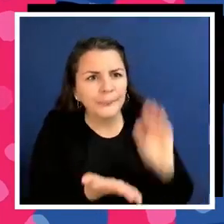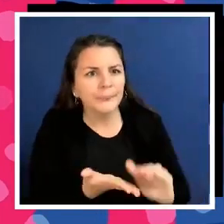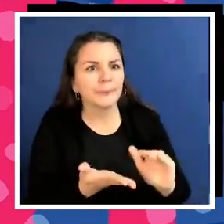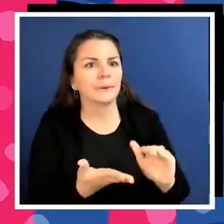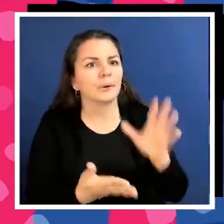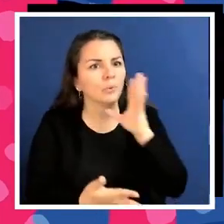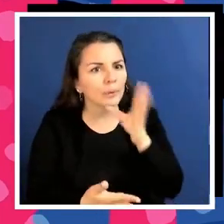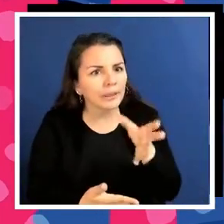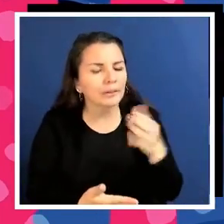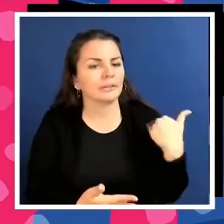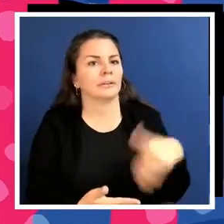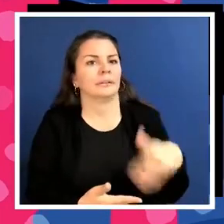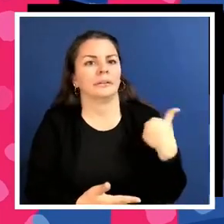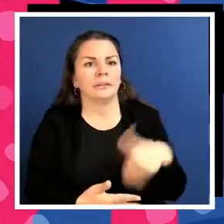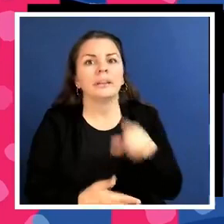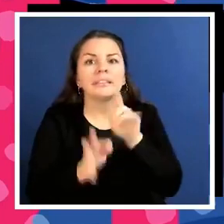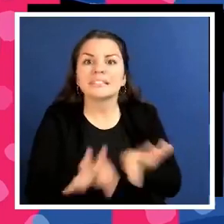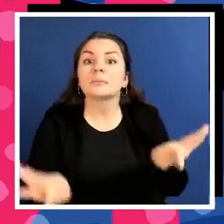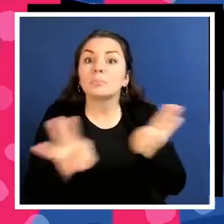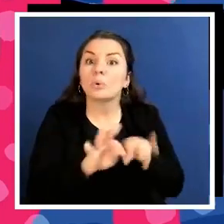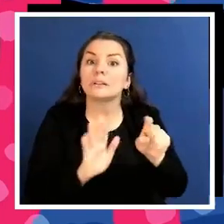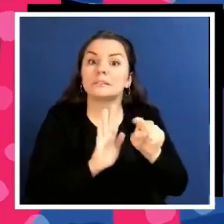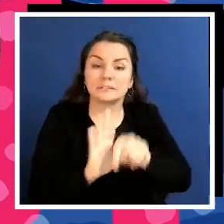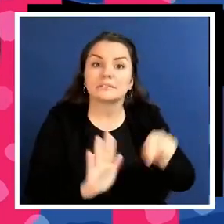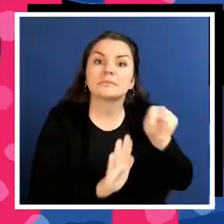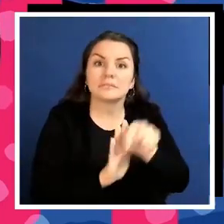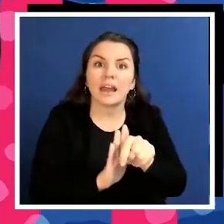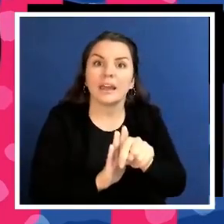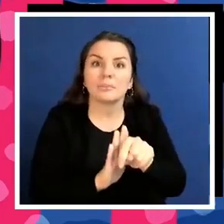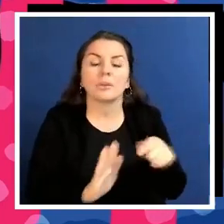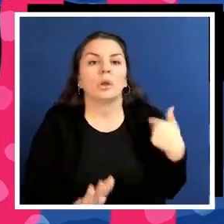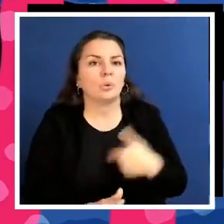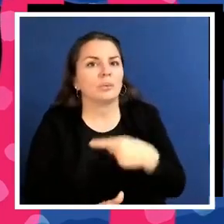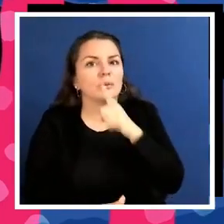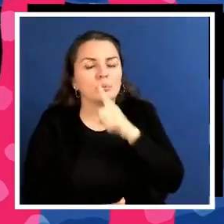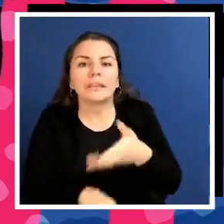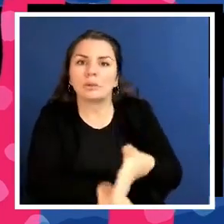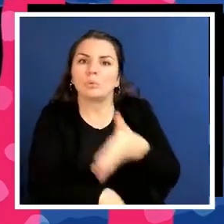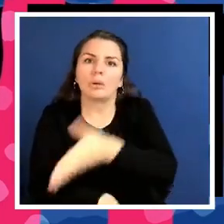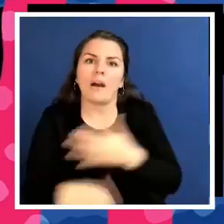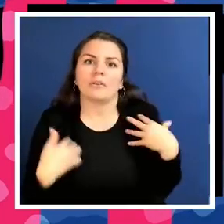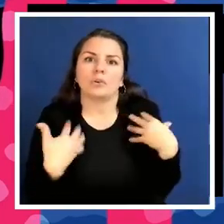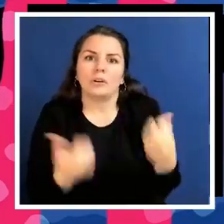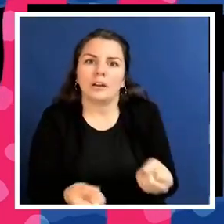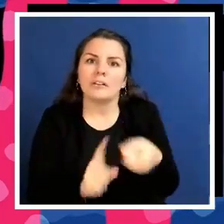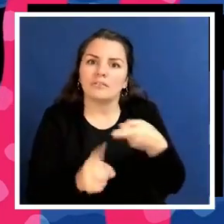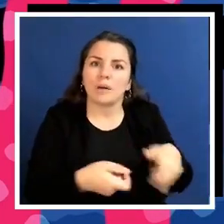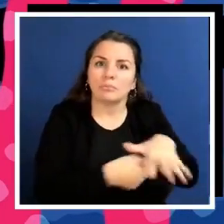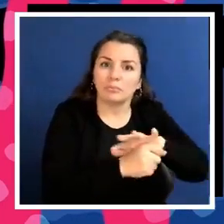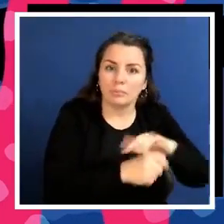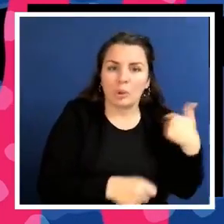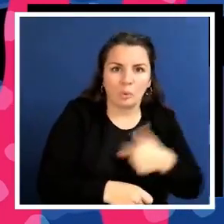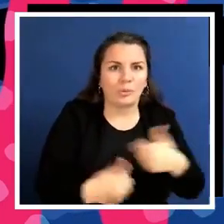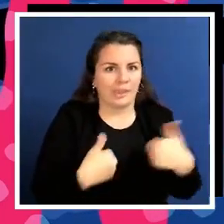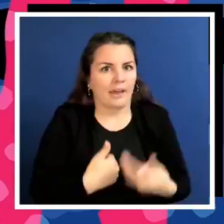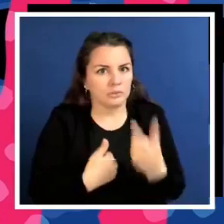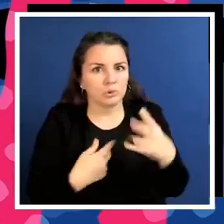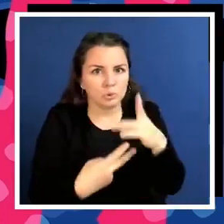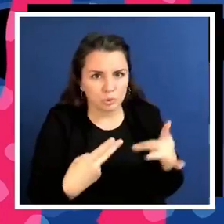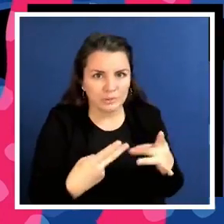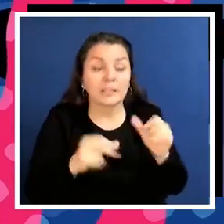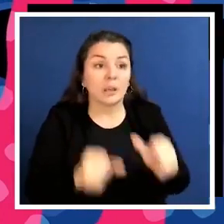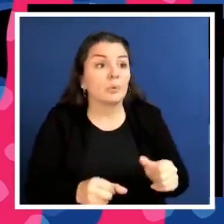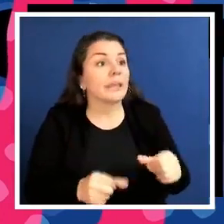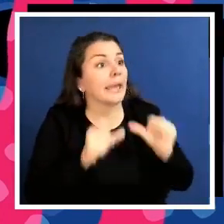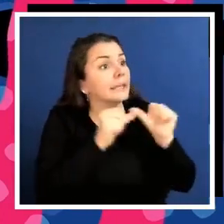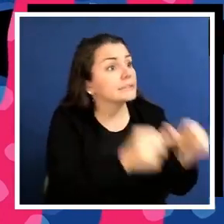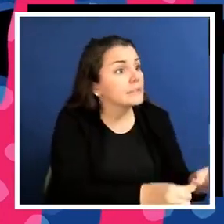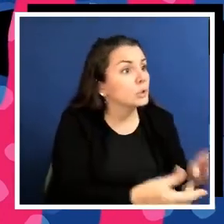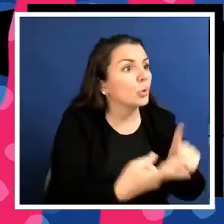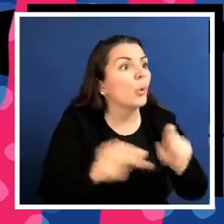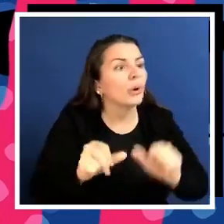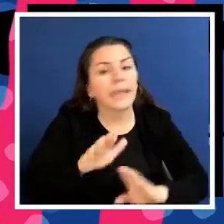AMERICAN RESCUE PLAN IS